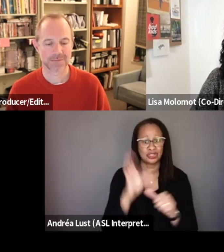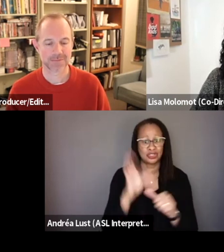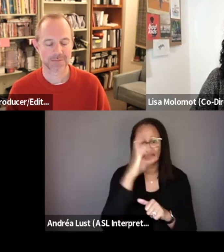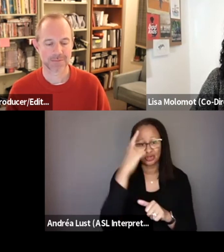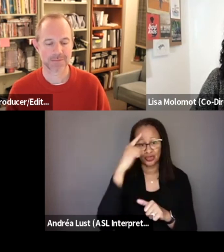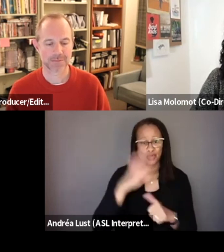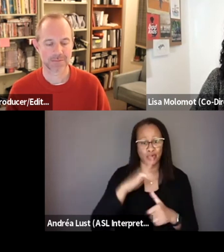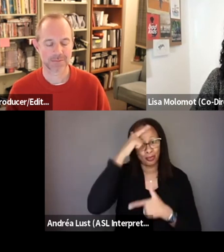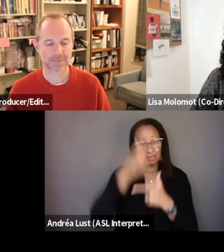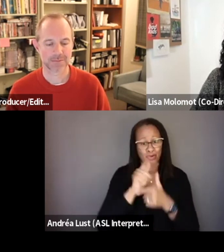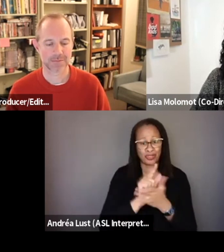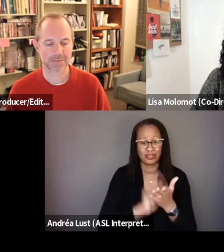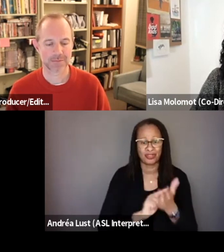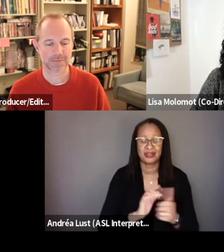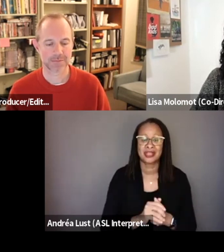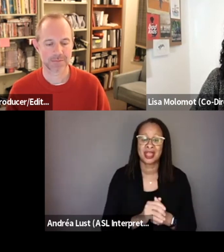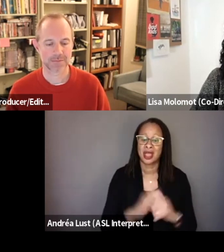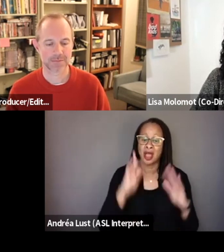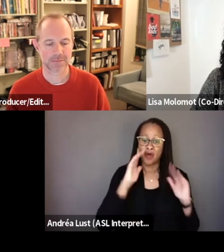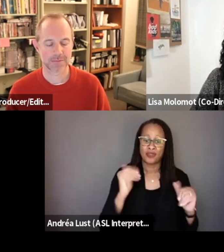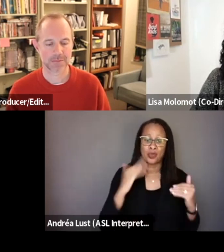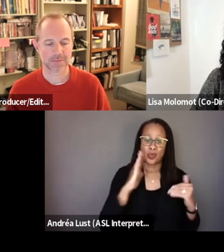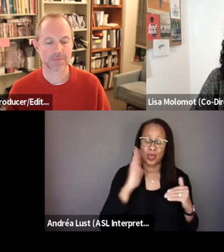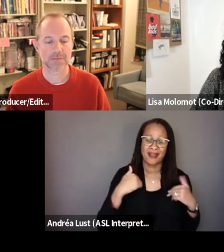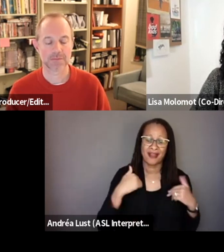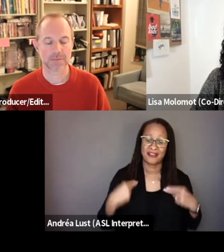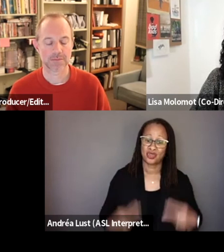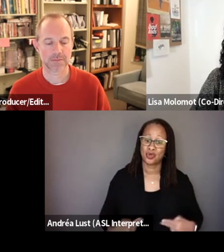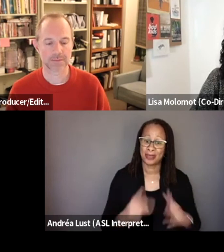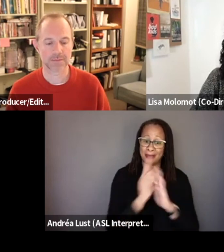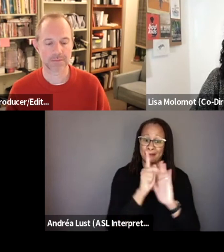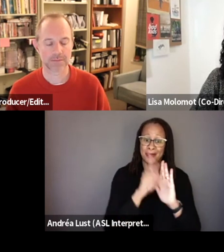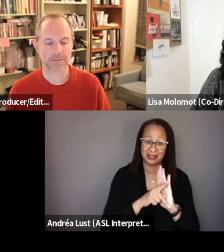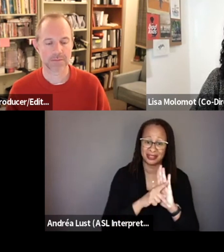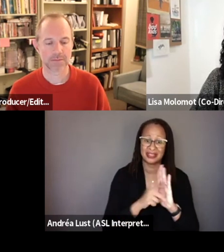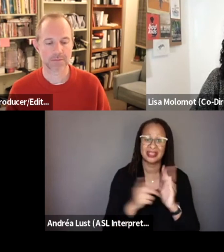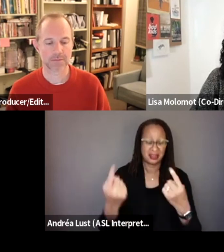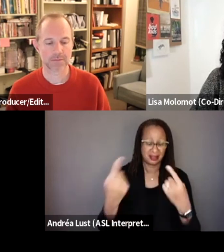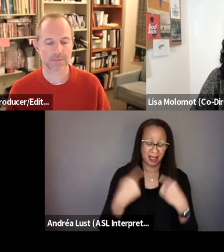Hopefully we have humane policies coming down the pike that will help things.